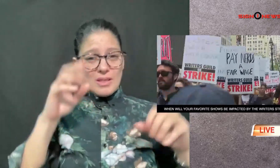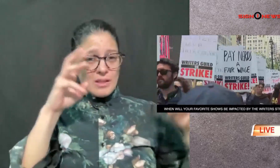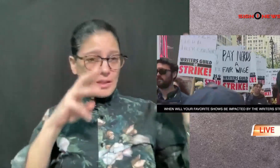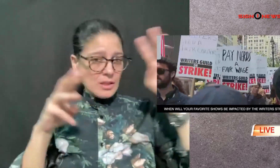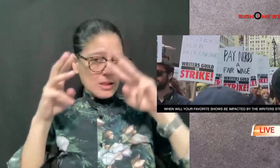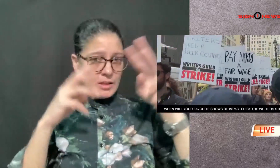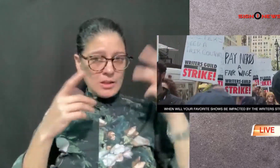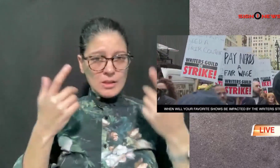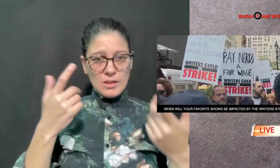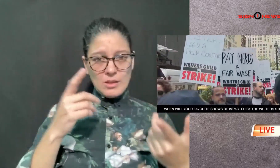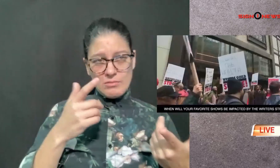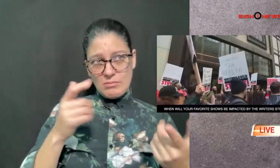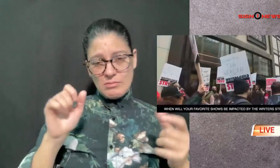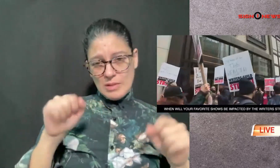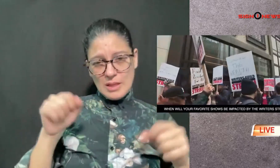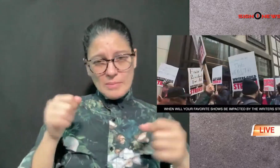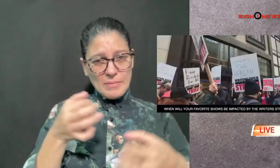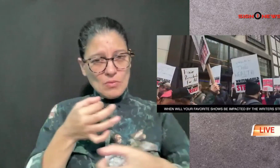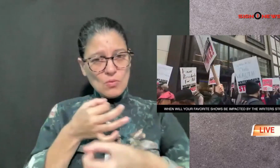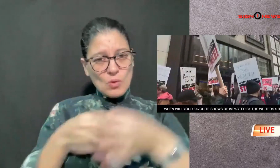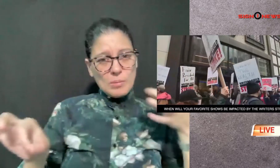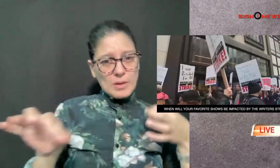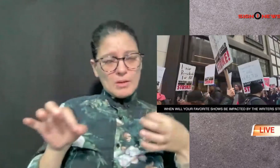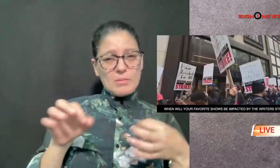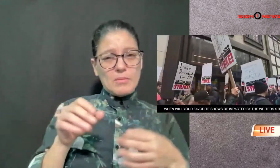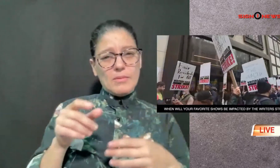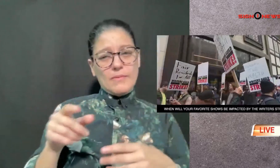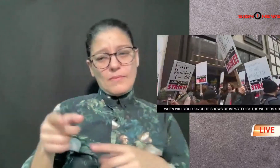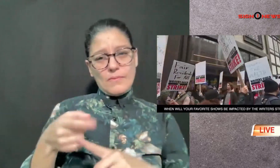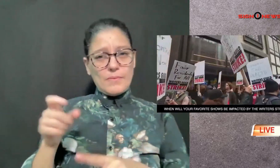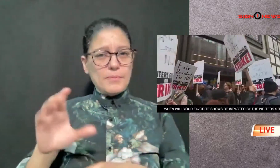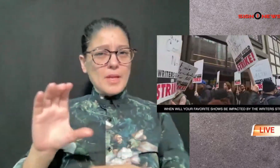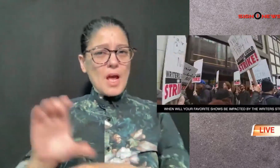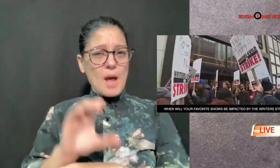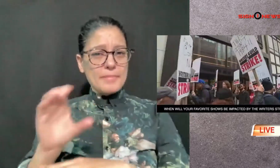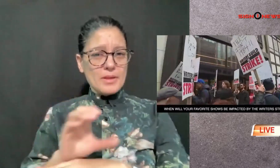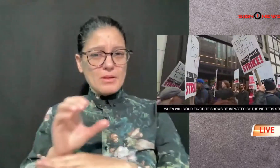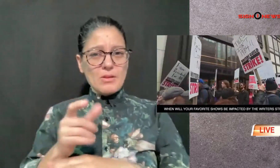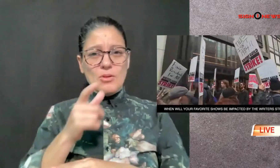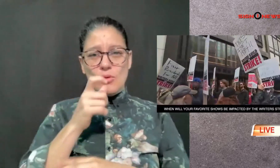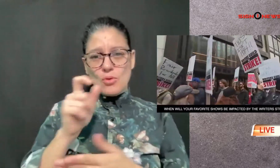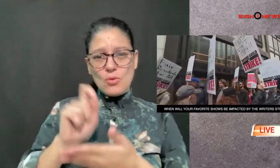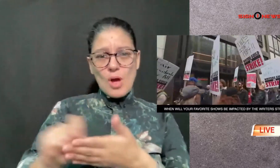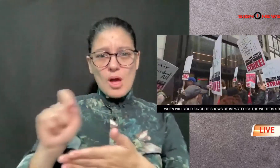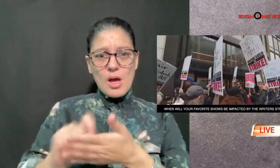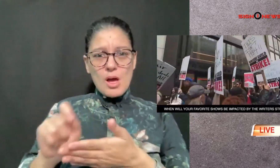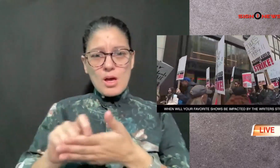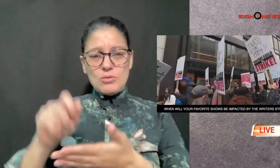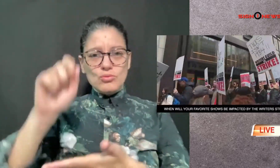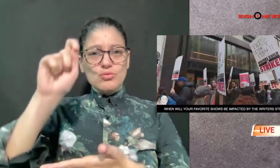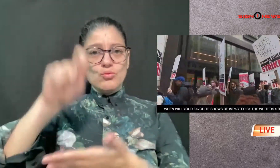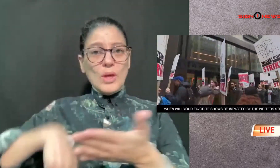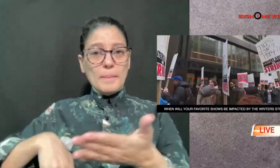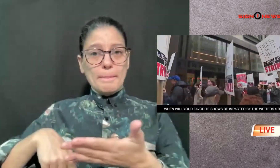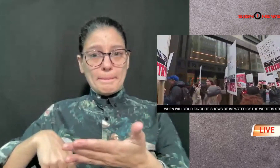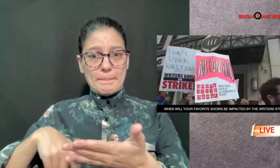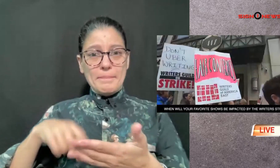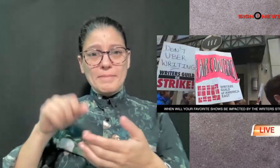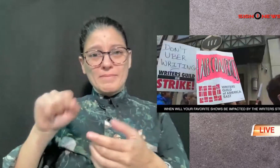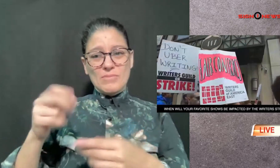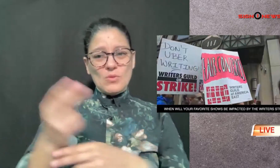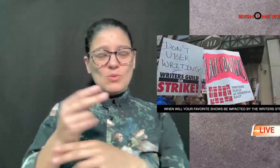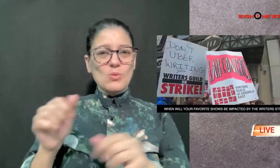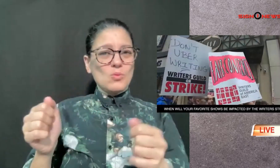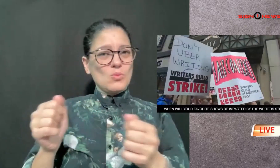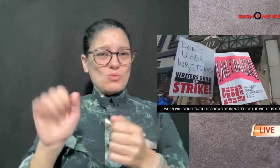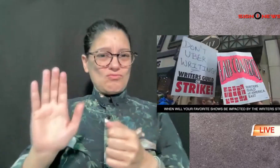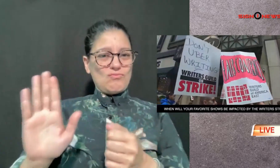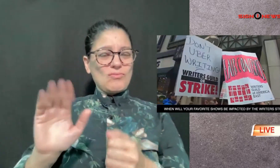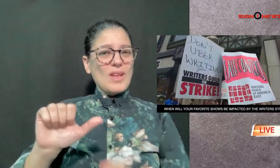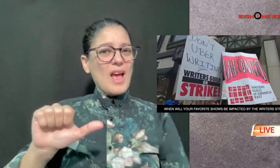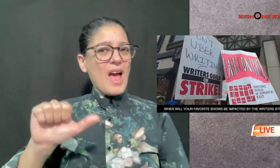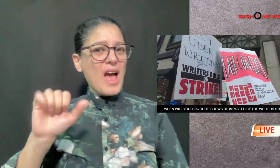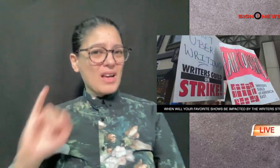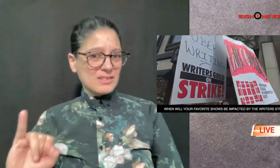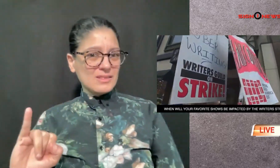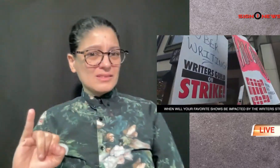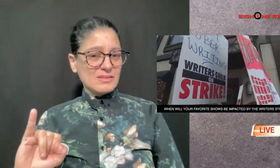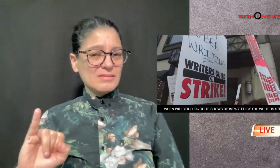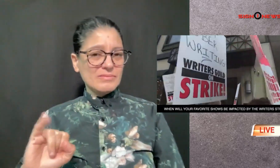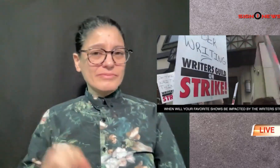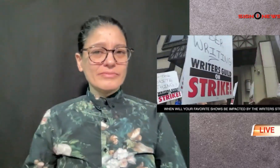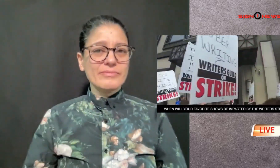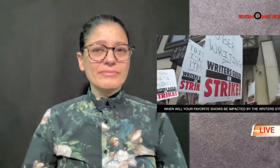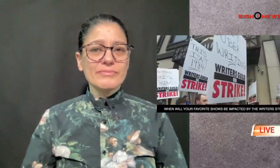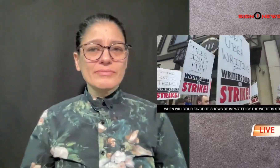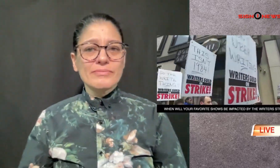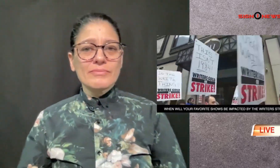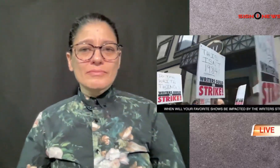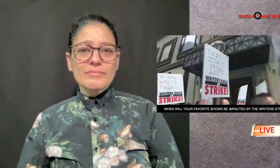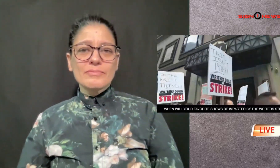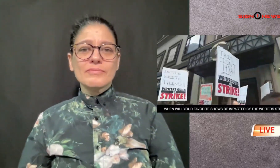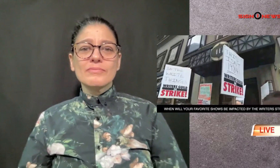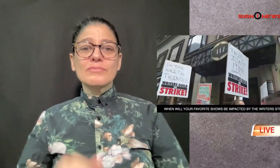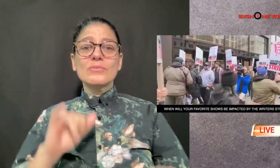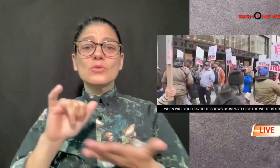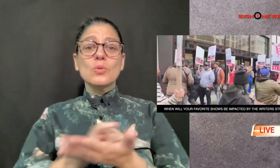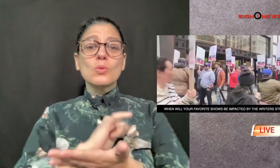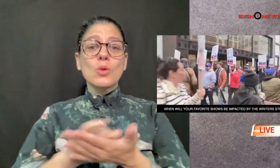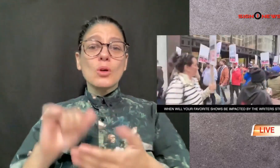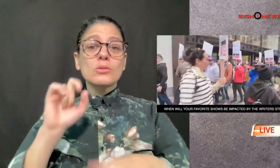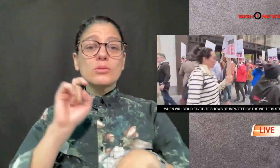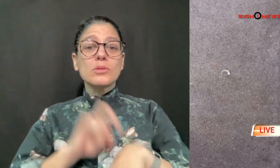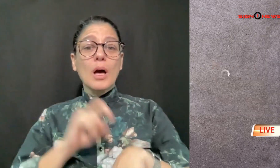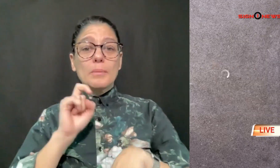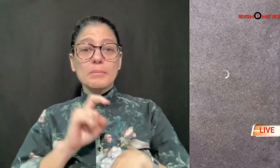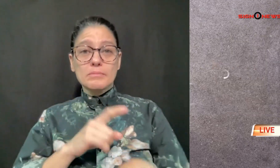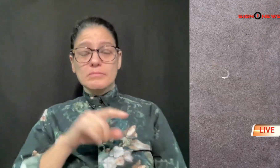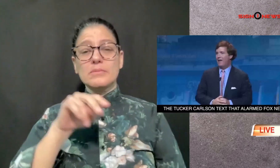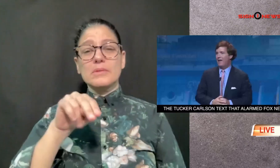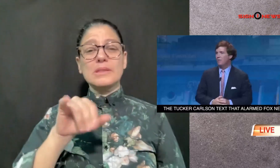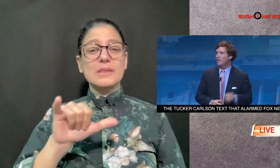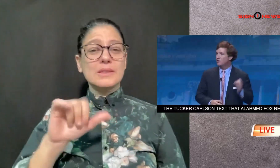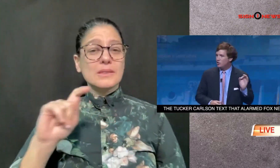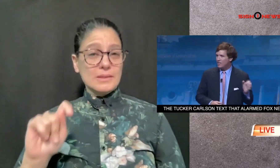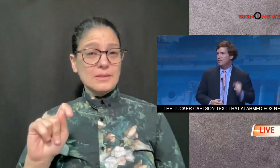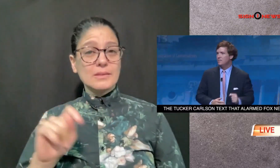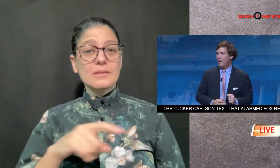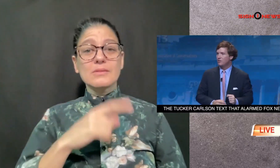being replaced by computers which can write scripts using artificial intelligence